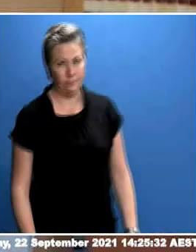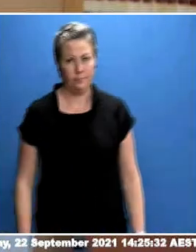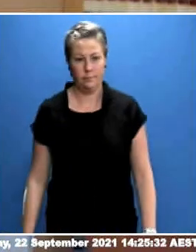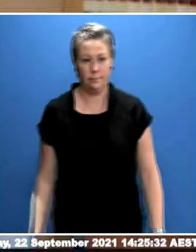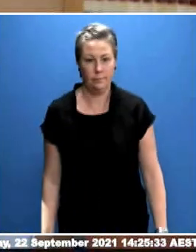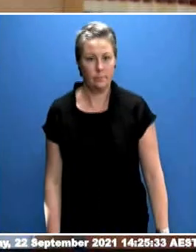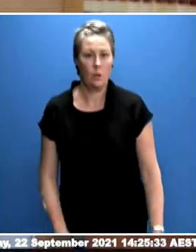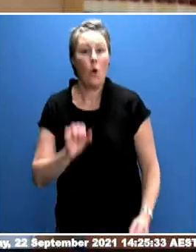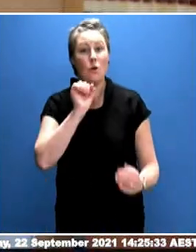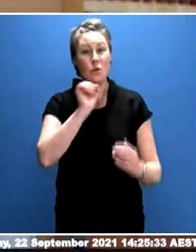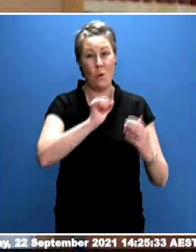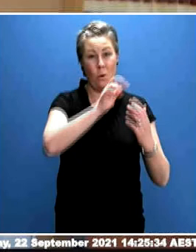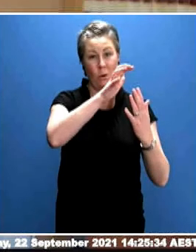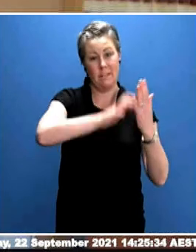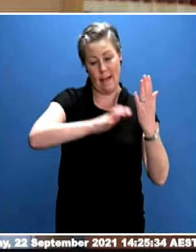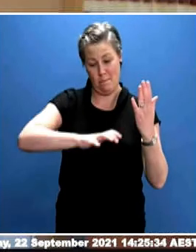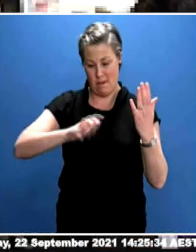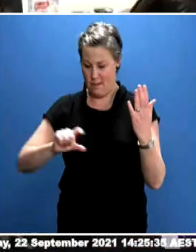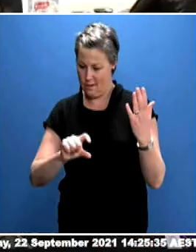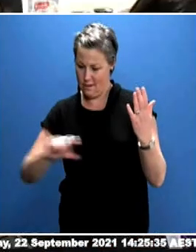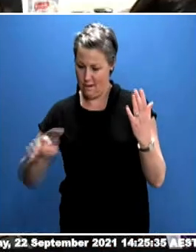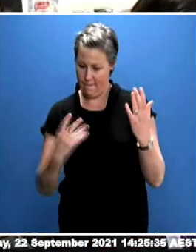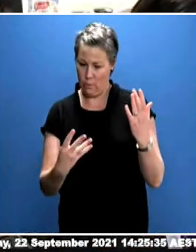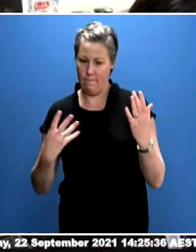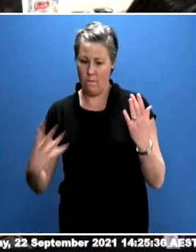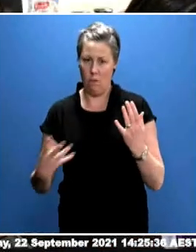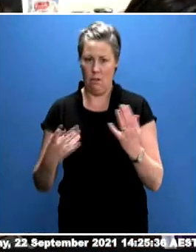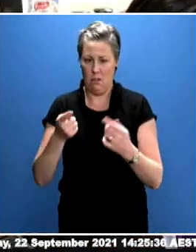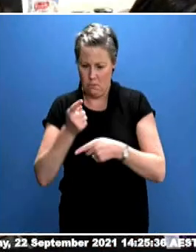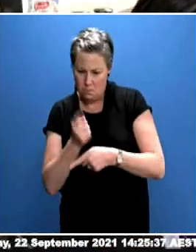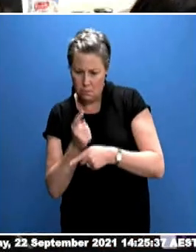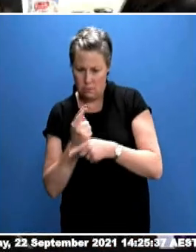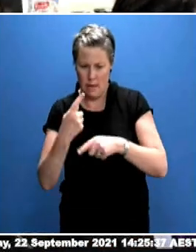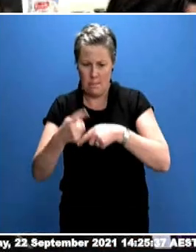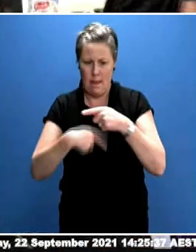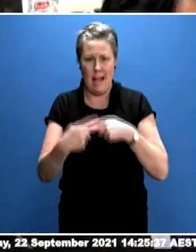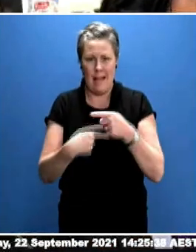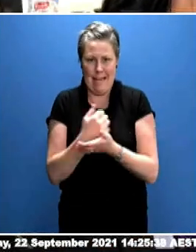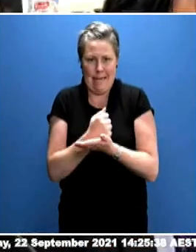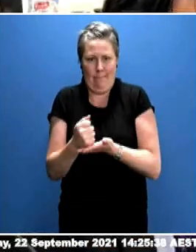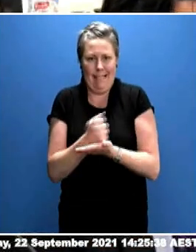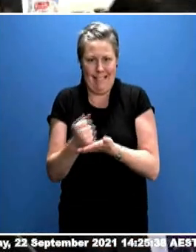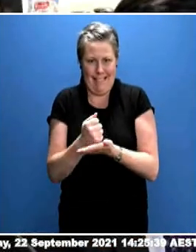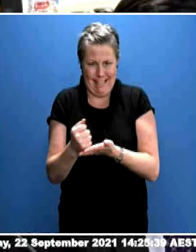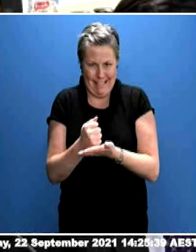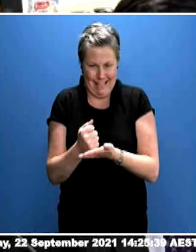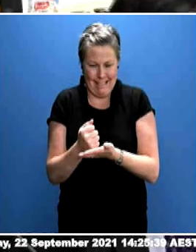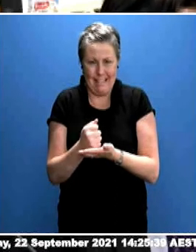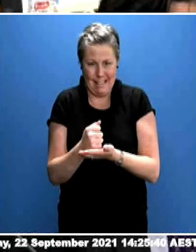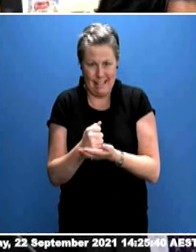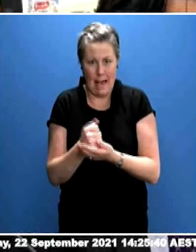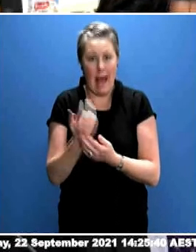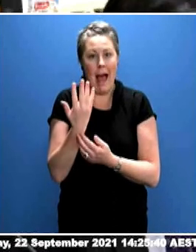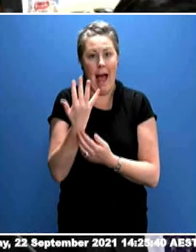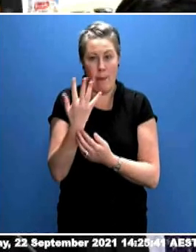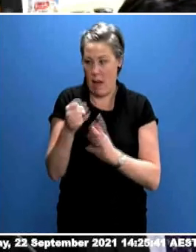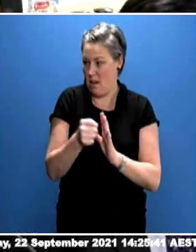the numbers of children who are in the Kath French Centre over the last 10 years,